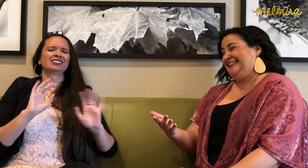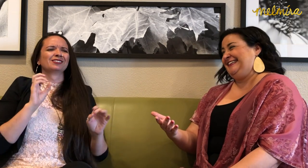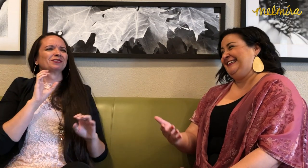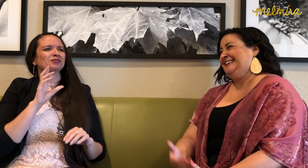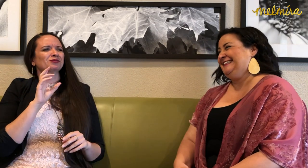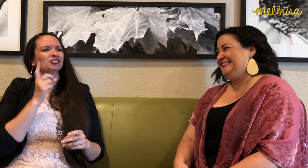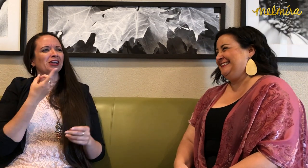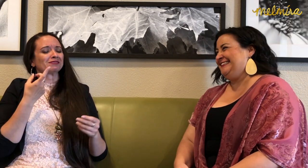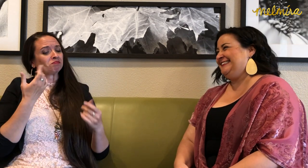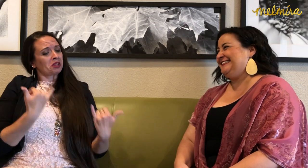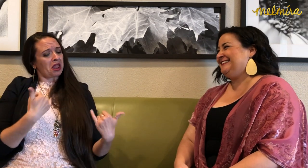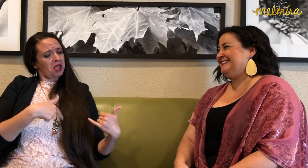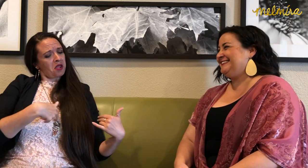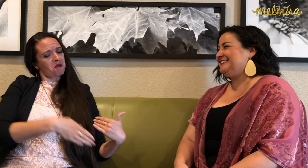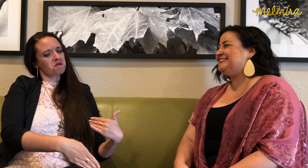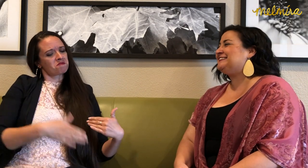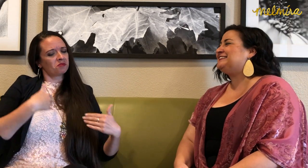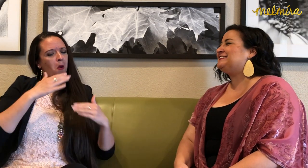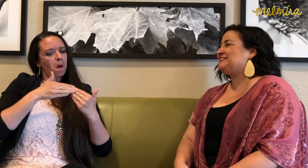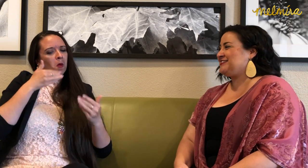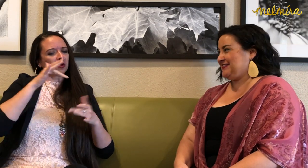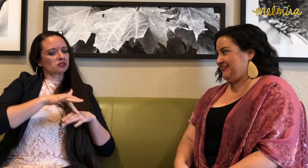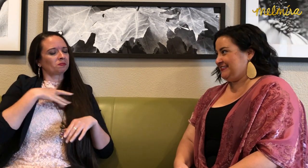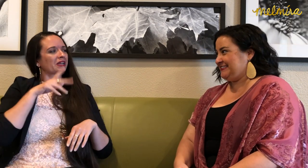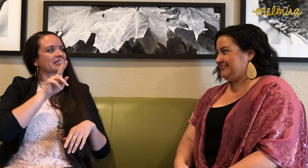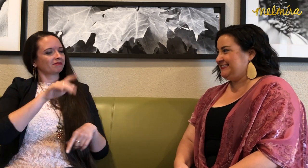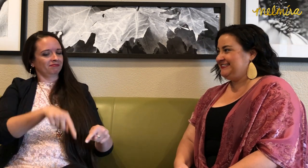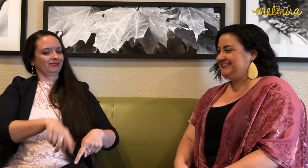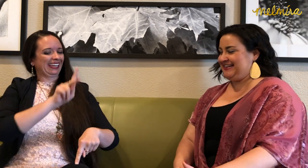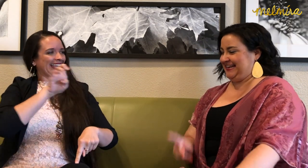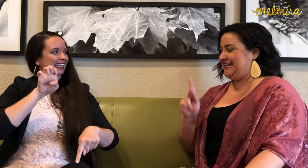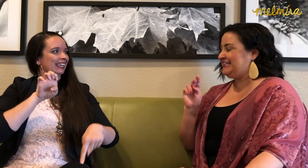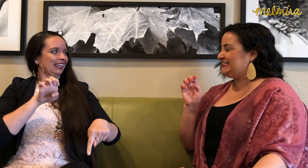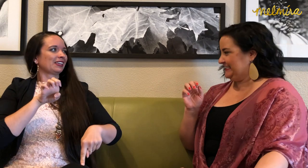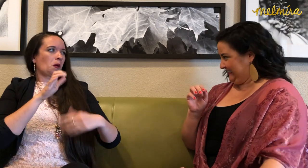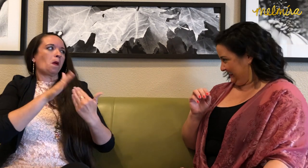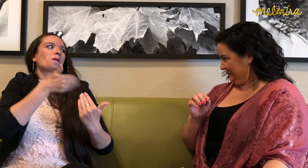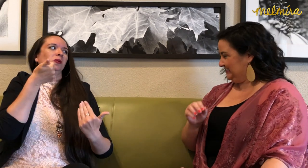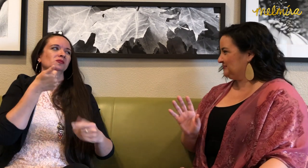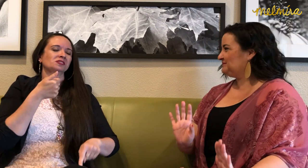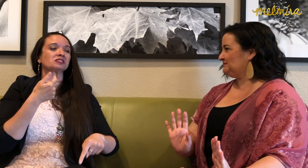Now, my hair is almost at my knees. Your knees.